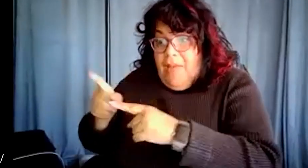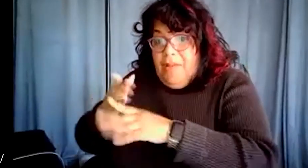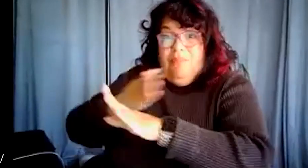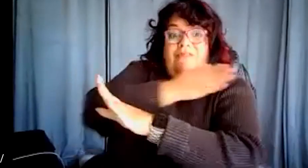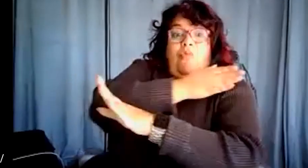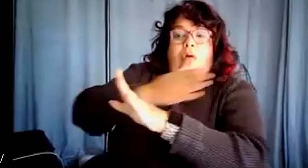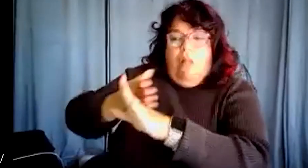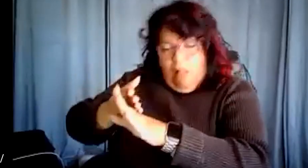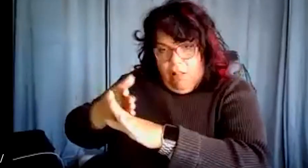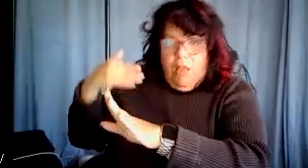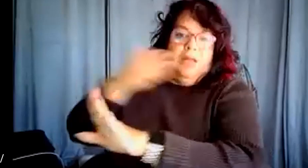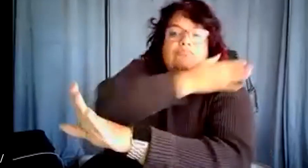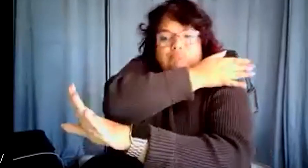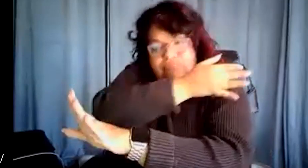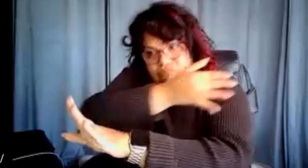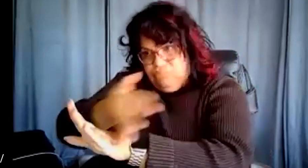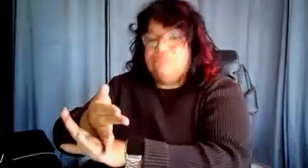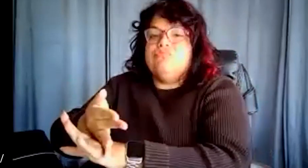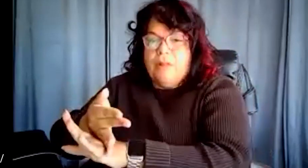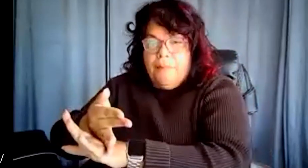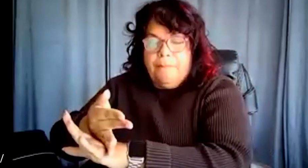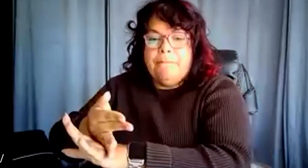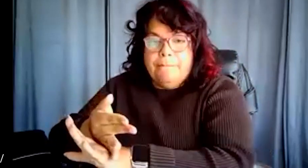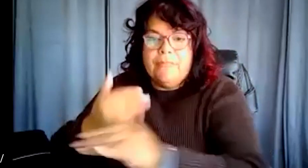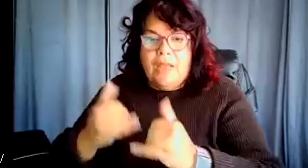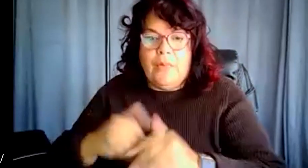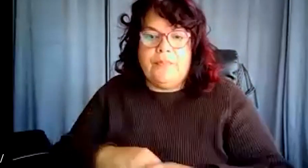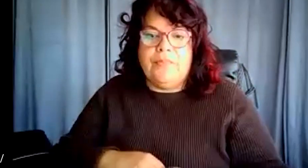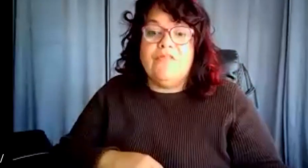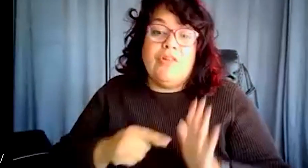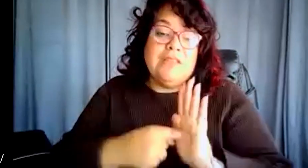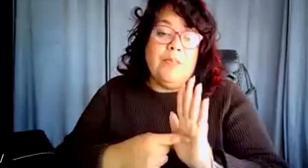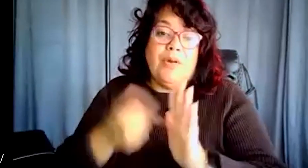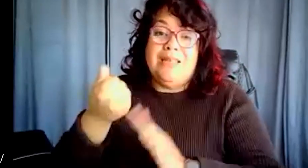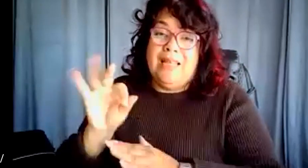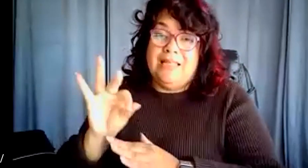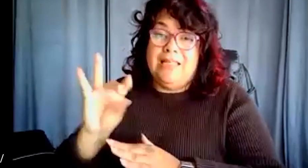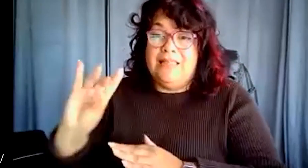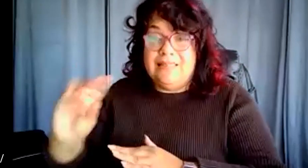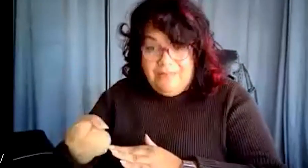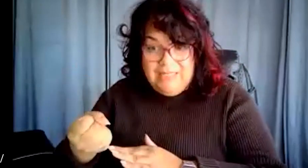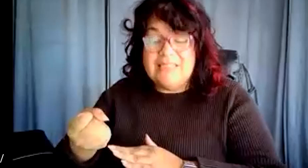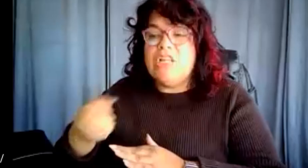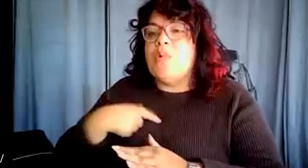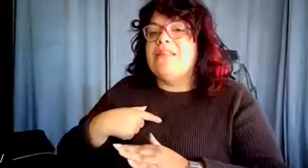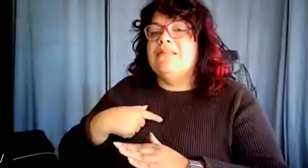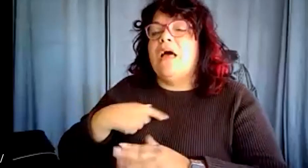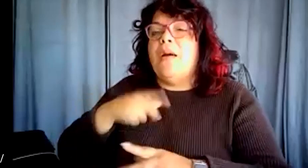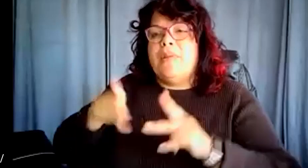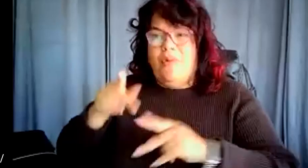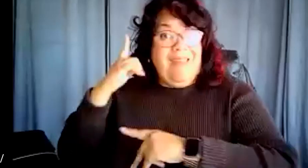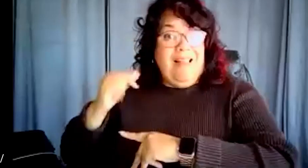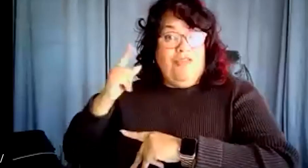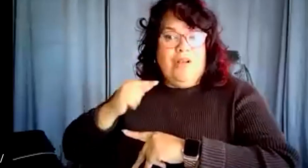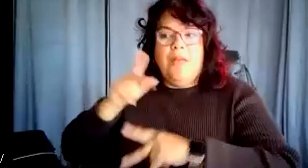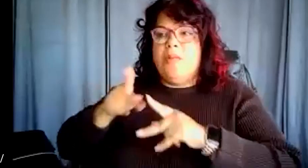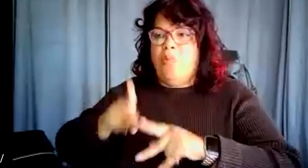For example, in the 1970s, there was a sit-in in California because a bunch of disability